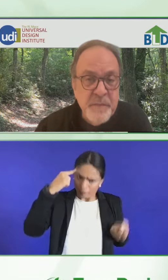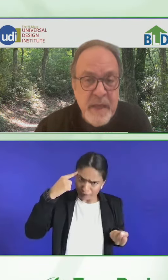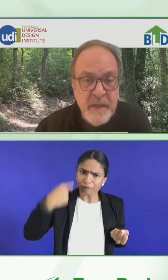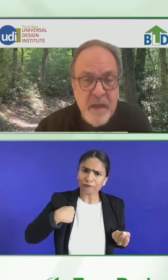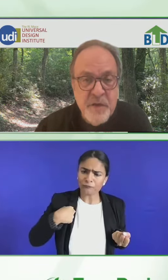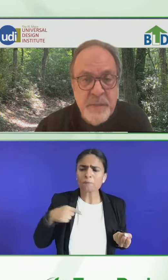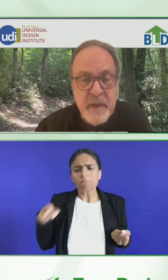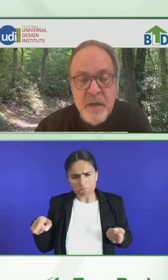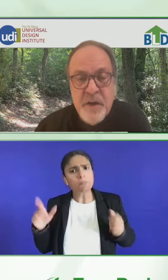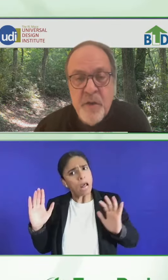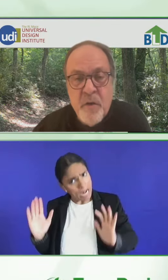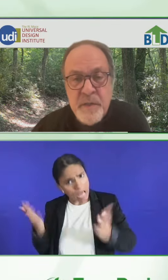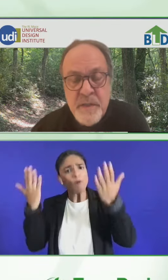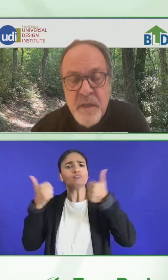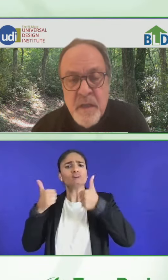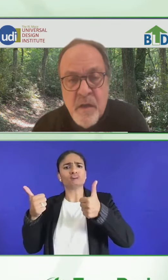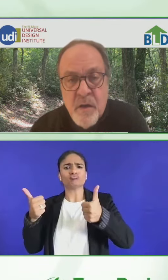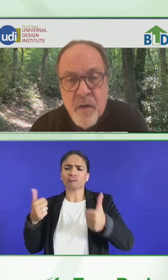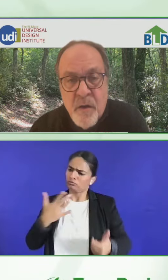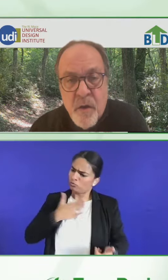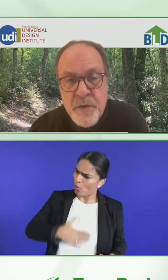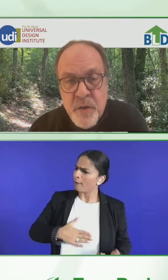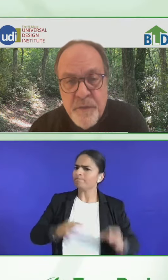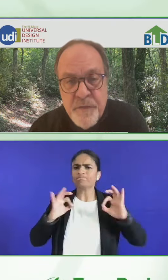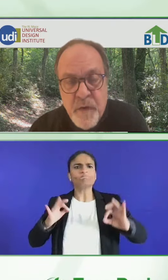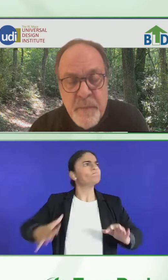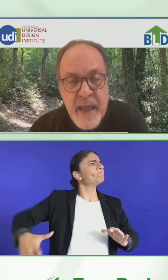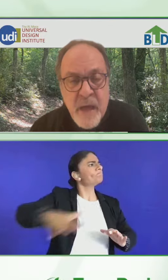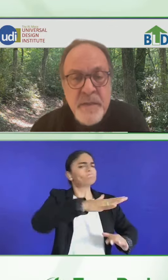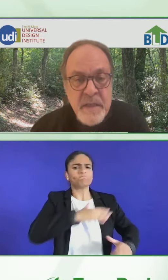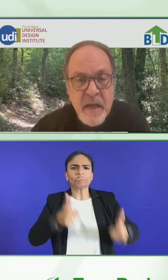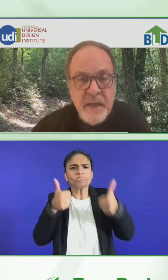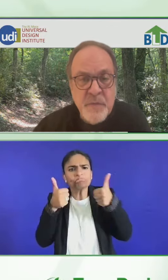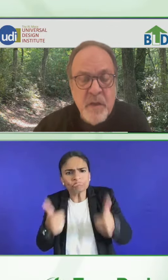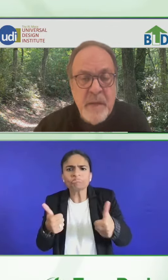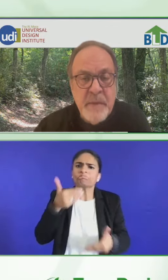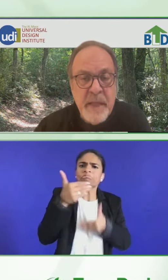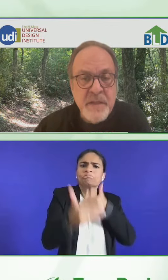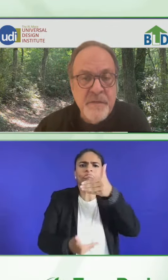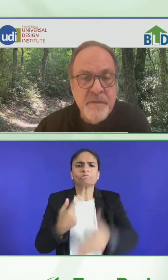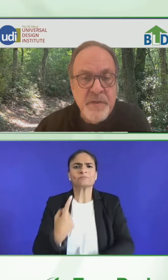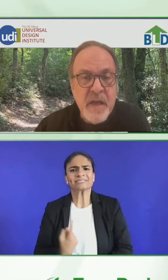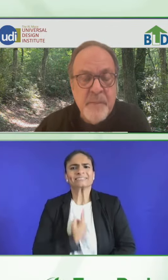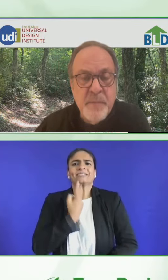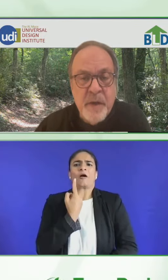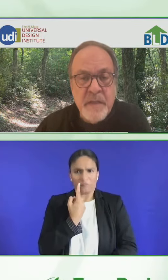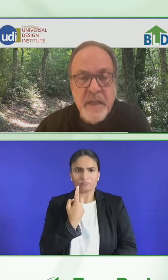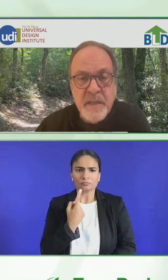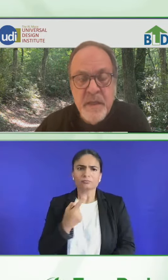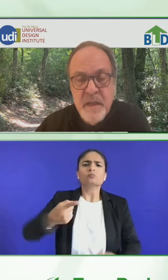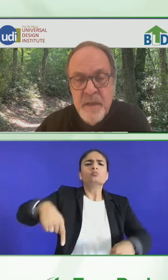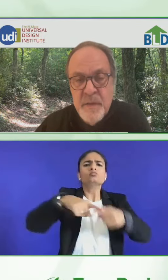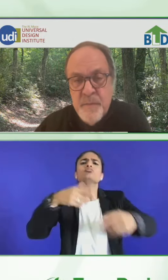just from technology but I will argue also from the housing site as well, and maybe that's the first stopping point because that's